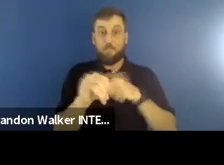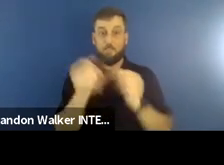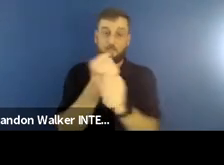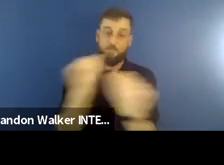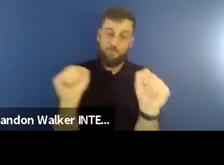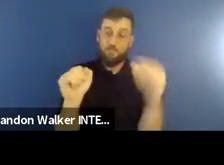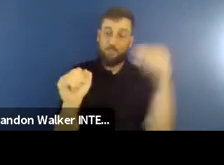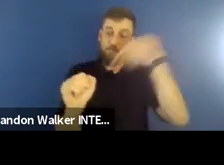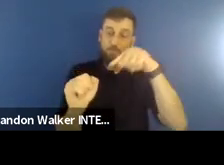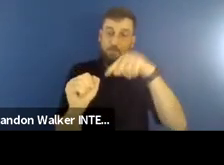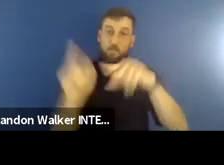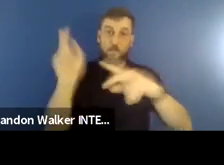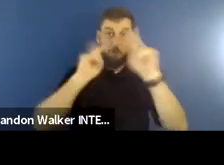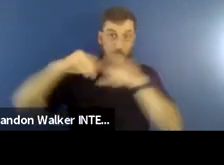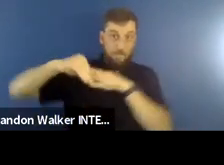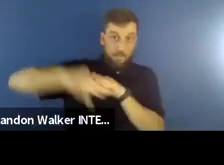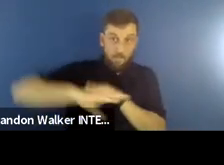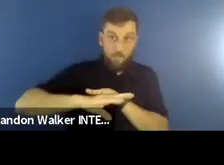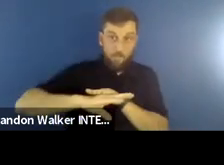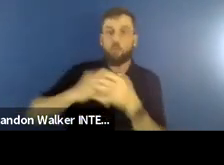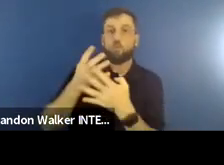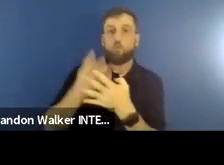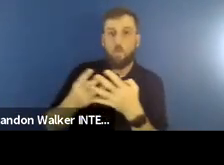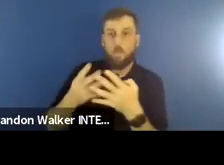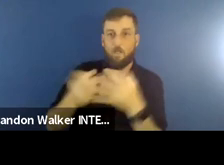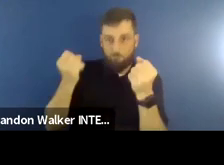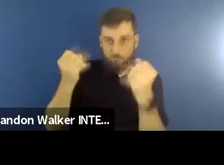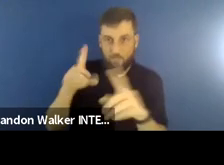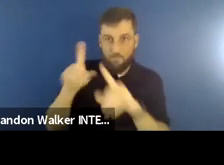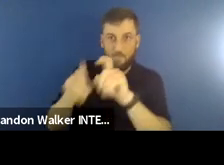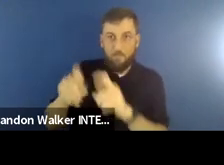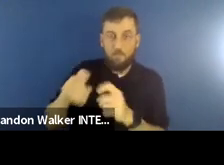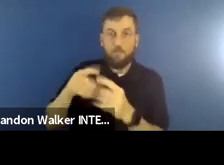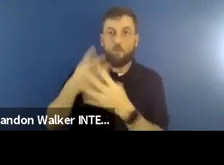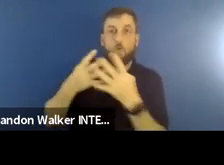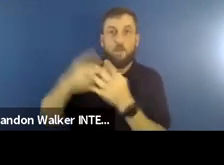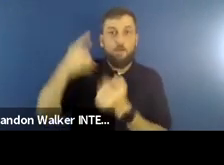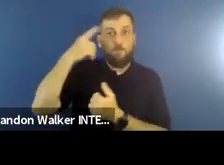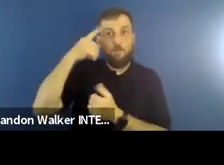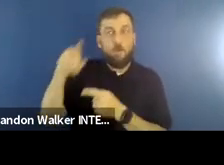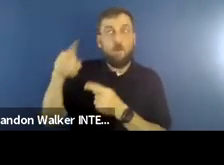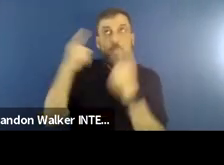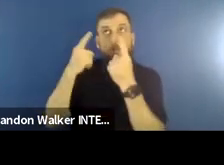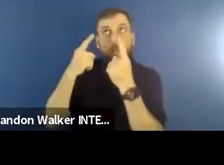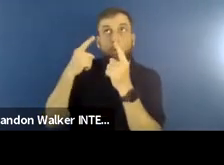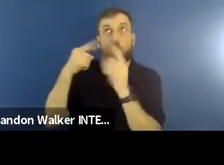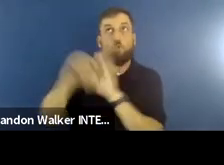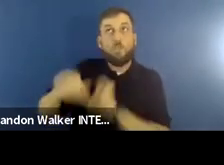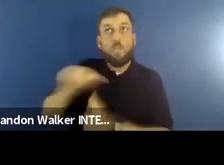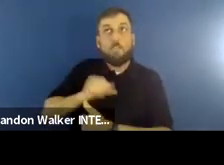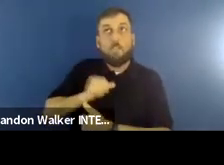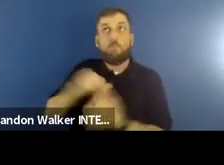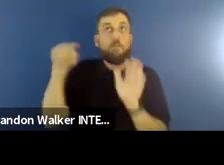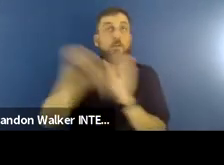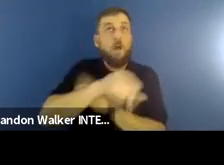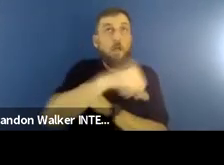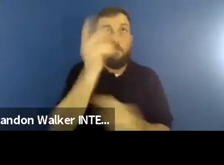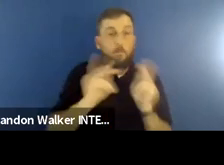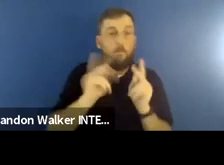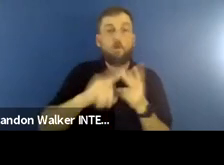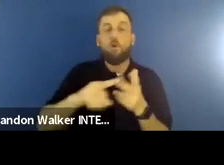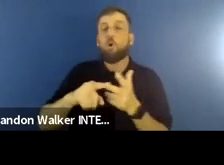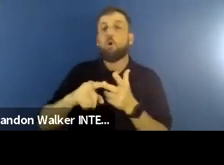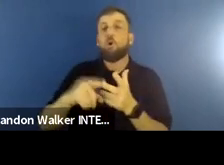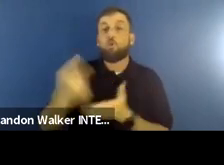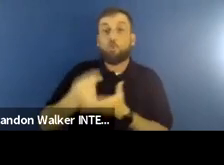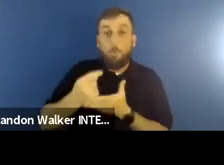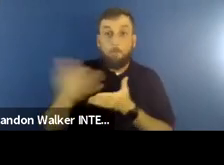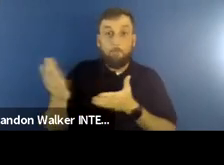We do lots of screening and assessments, we screen for suicide ideation suicidal ideations. We also do treatment planning we collaborate with the individual.